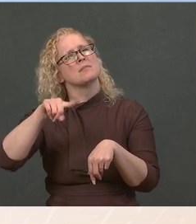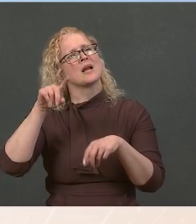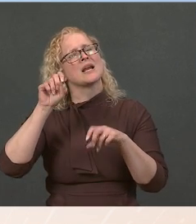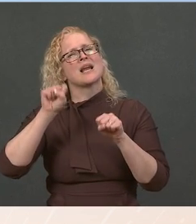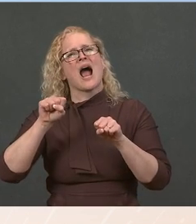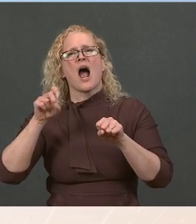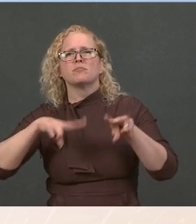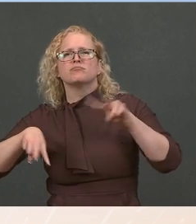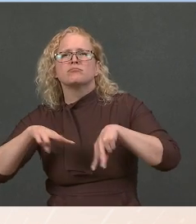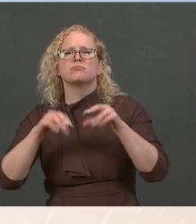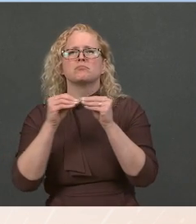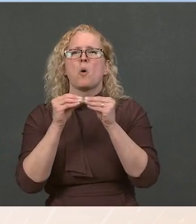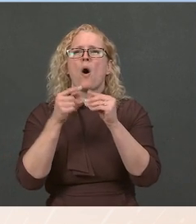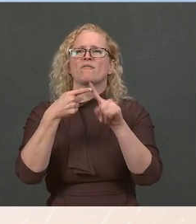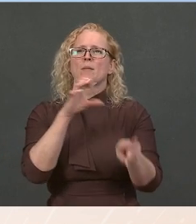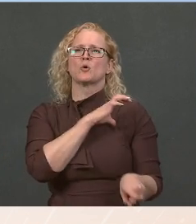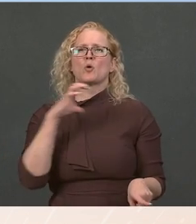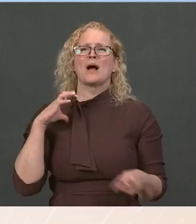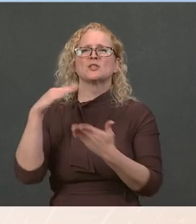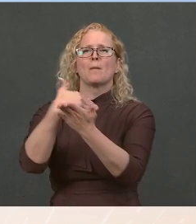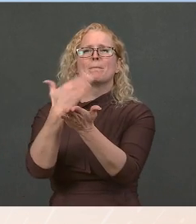the Build Back Better framework that the President put forth